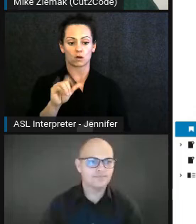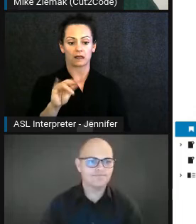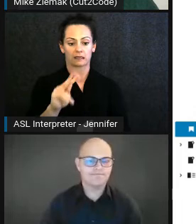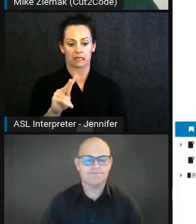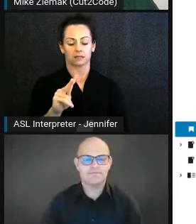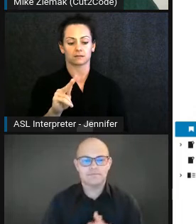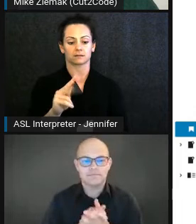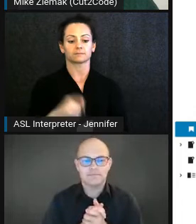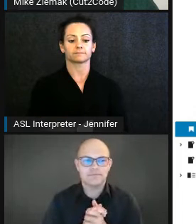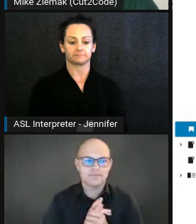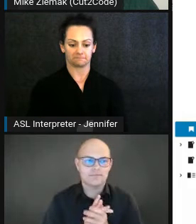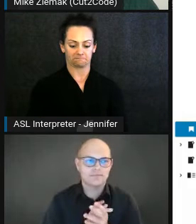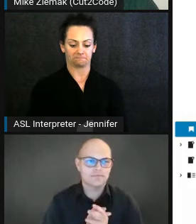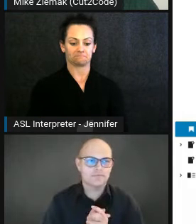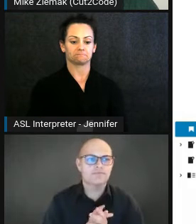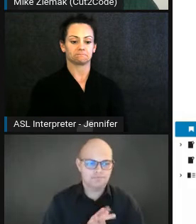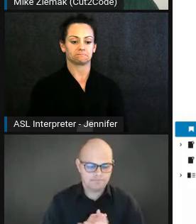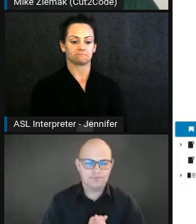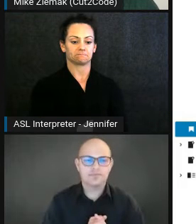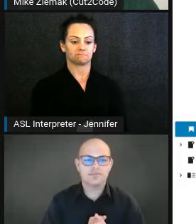We don't want a H3 here.